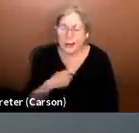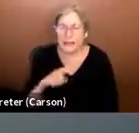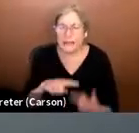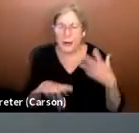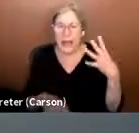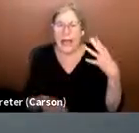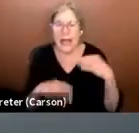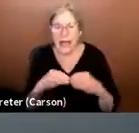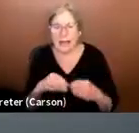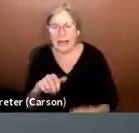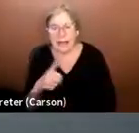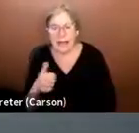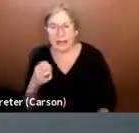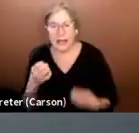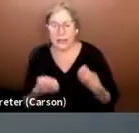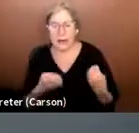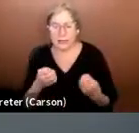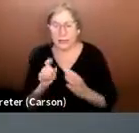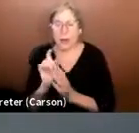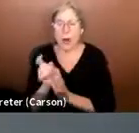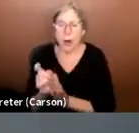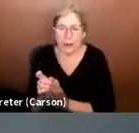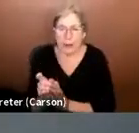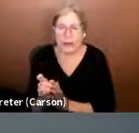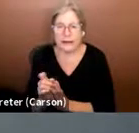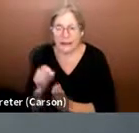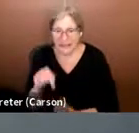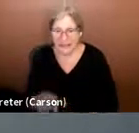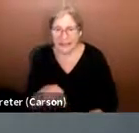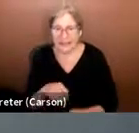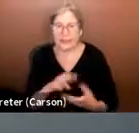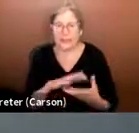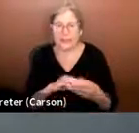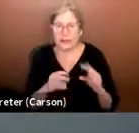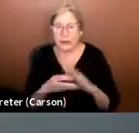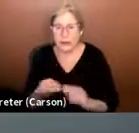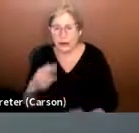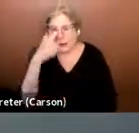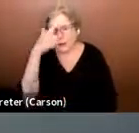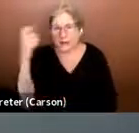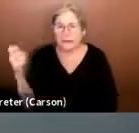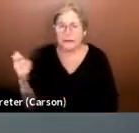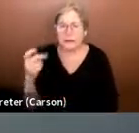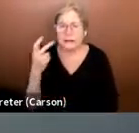another emotional moment here into this story because seeing this drawn out